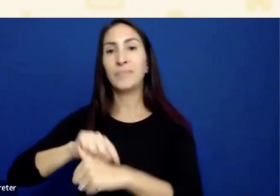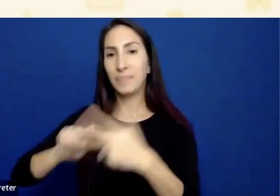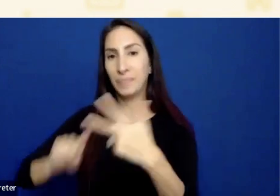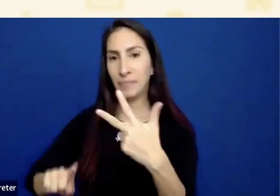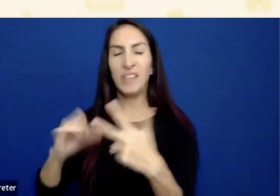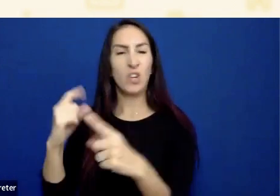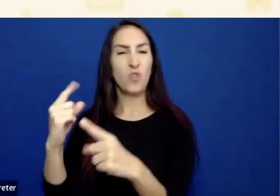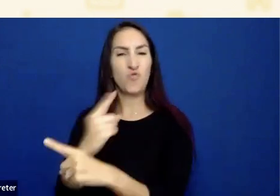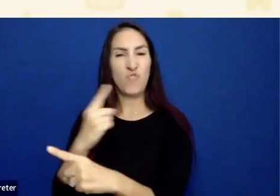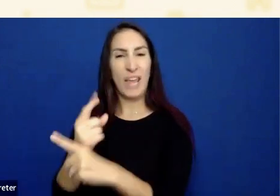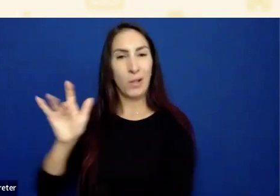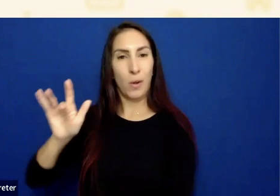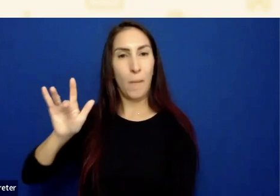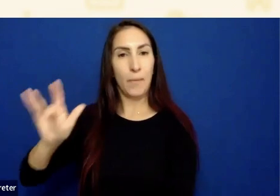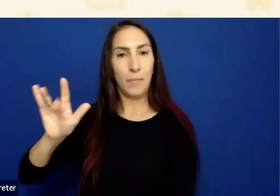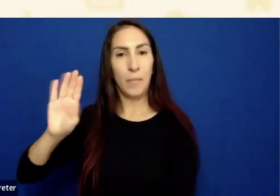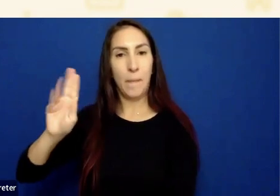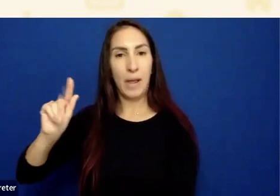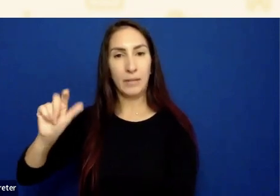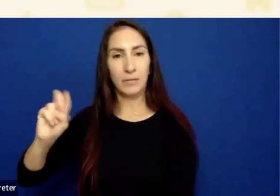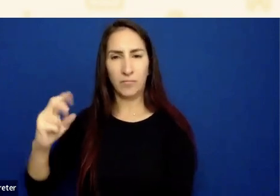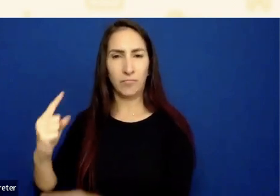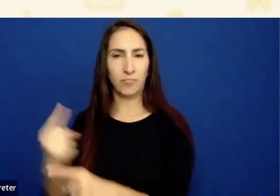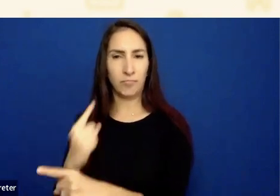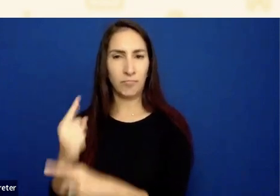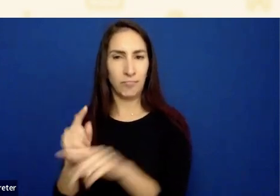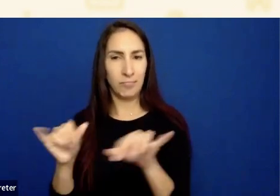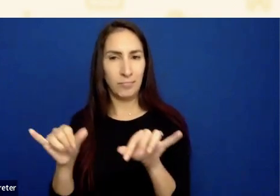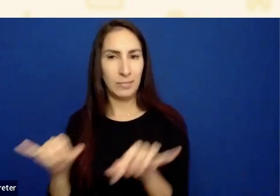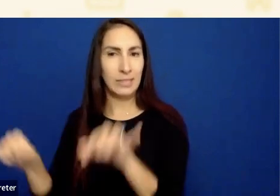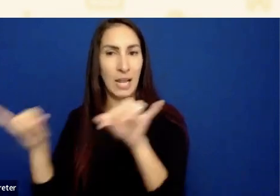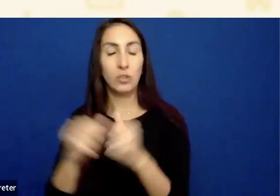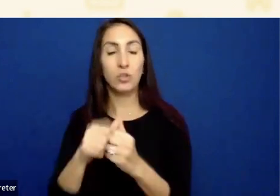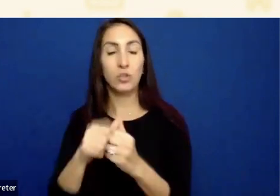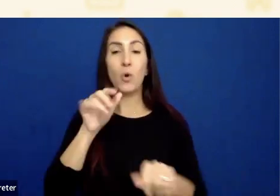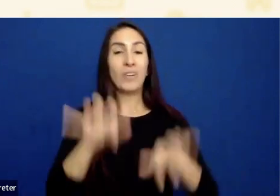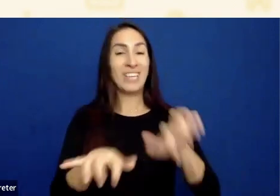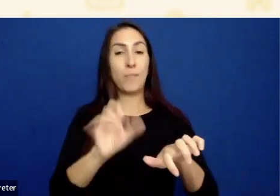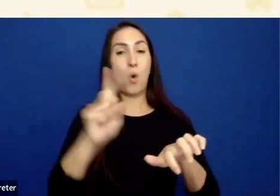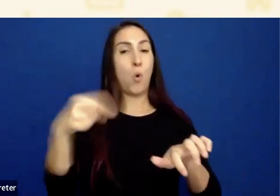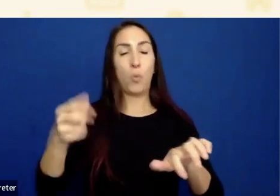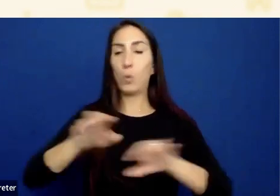So as a keyboard-only screen-reader user, my expectation is